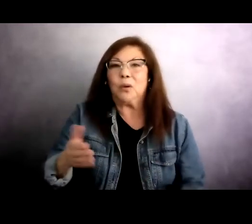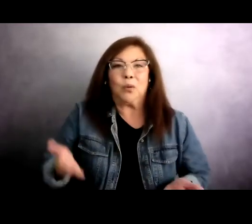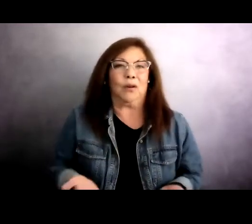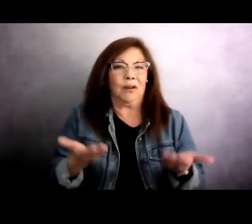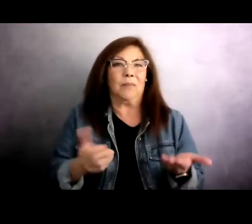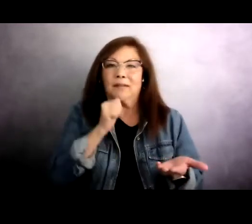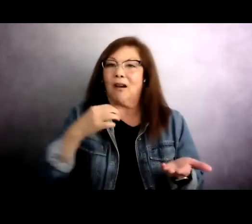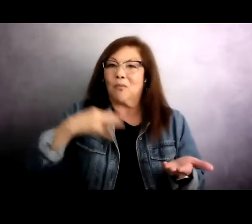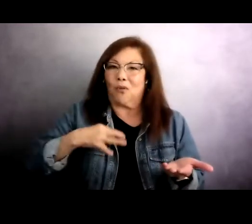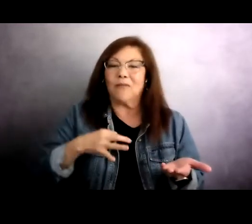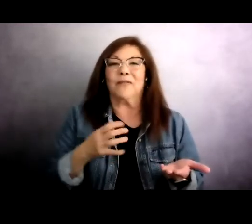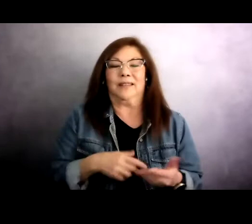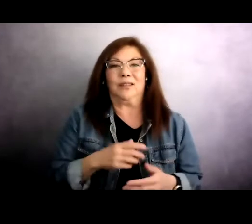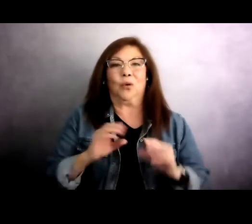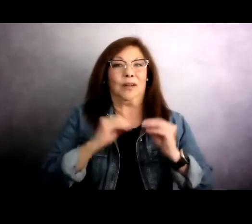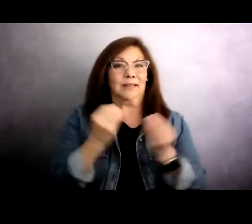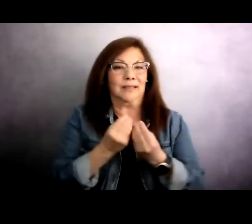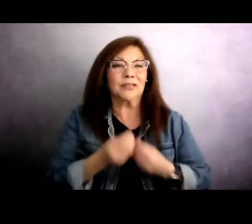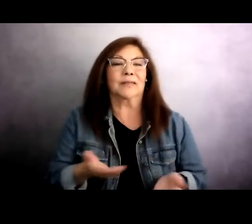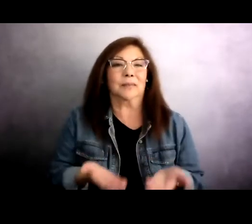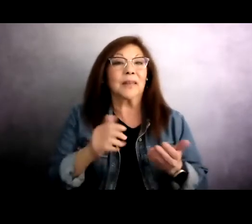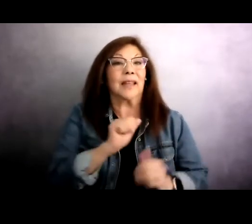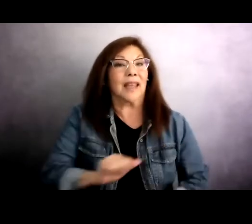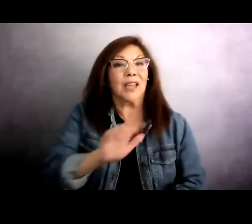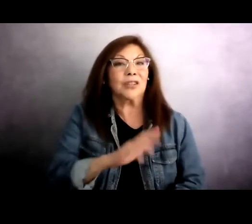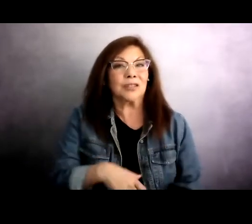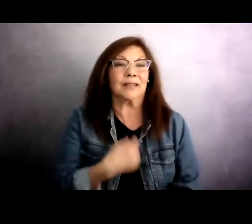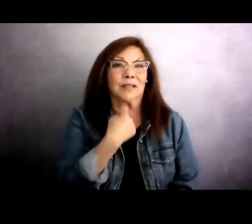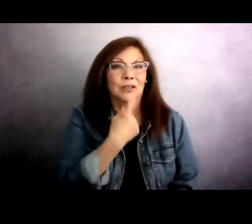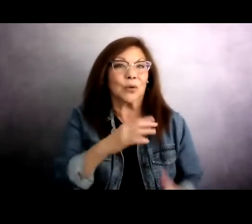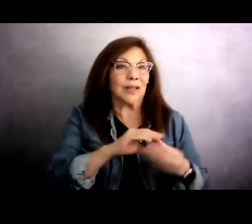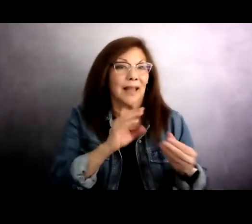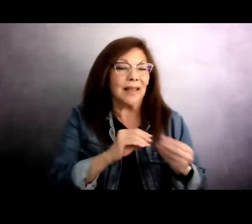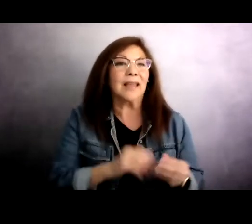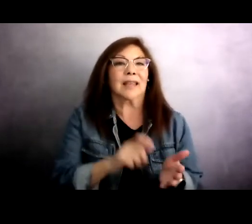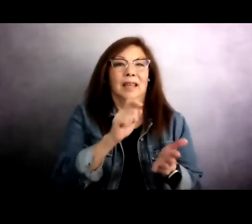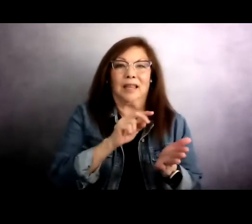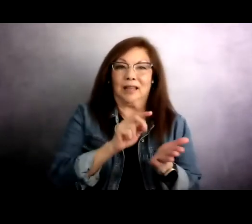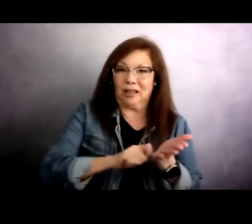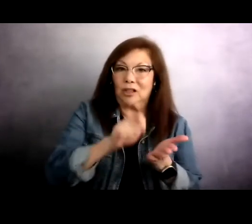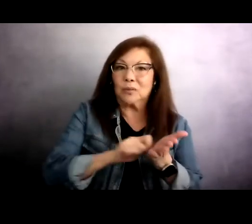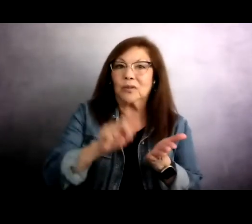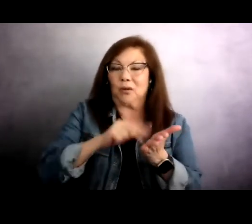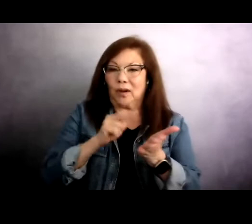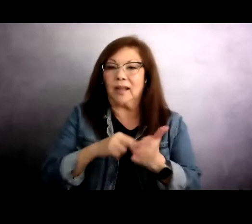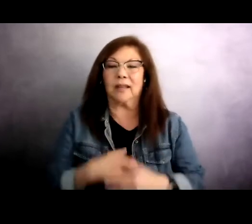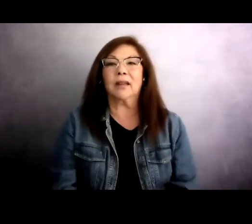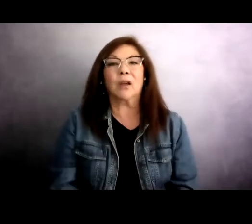At a time when these committees are specifically vulnerable, we continue to offer a space in